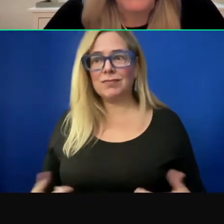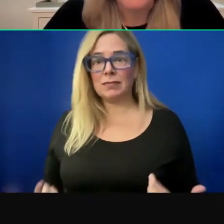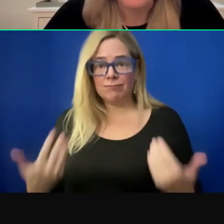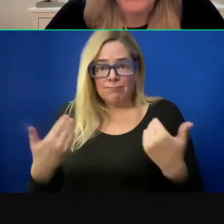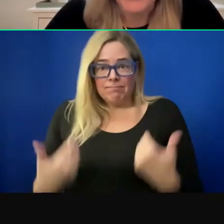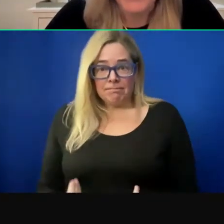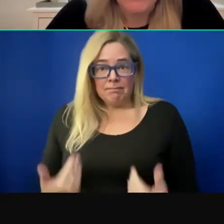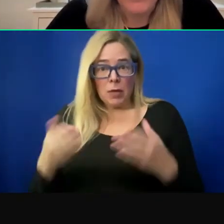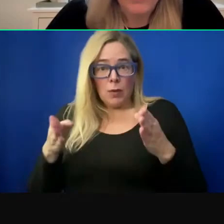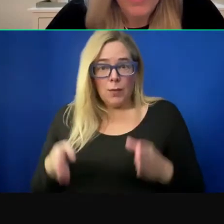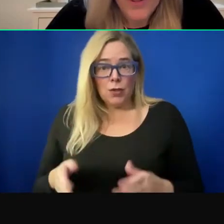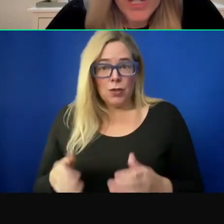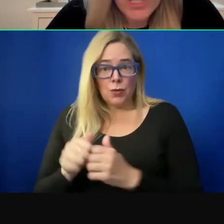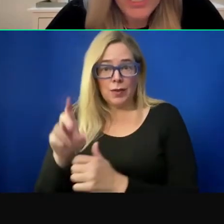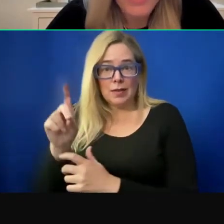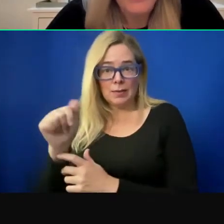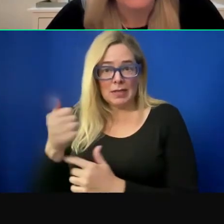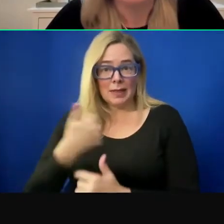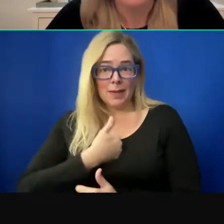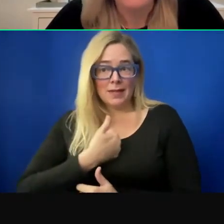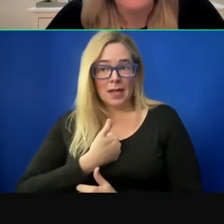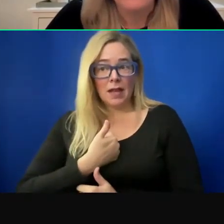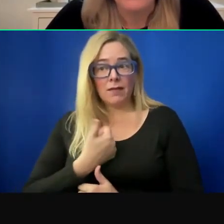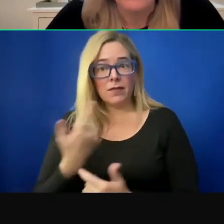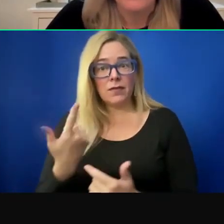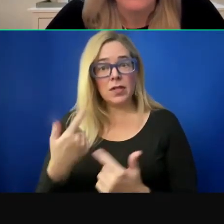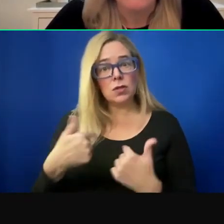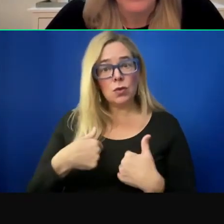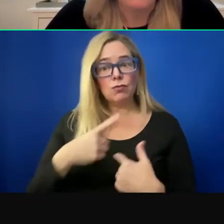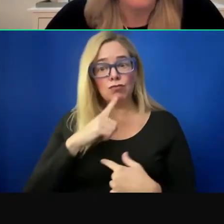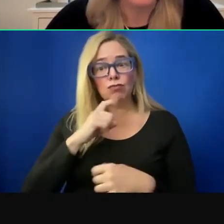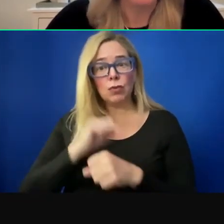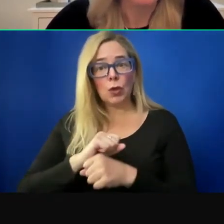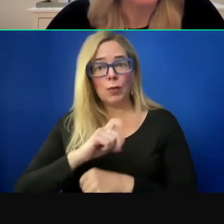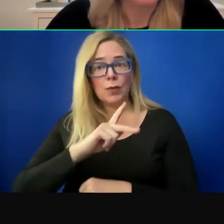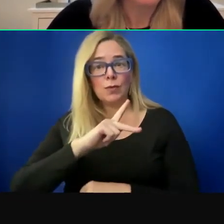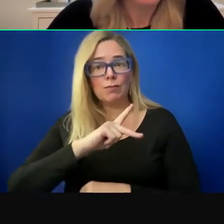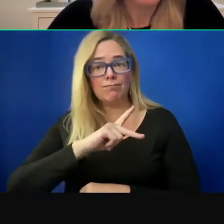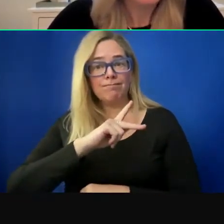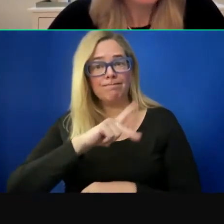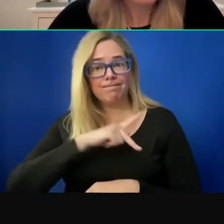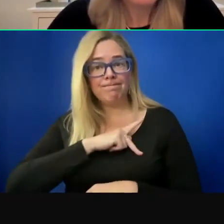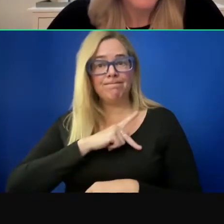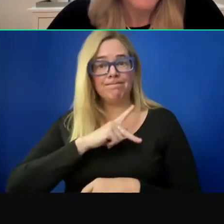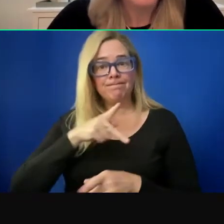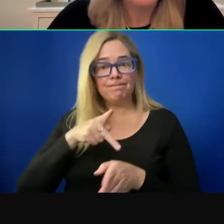this certainly is both professionally and personally meaningful. And through